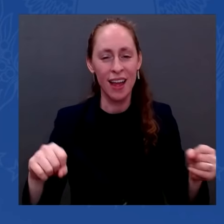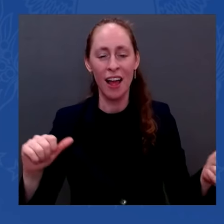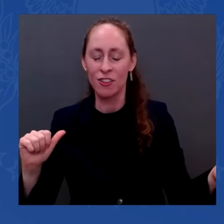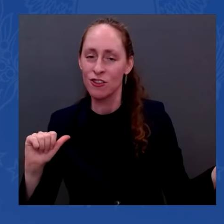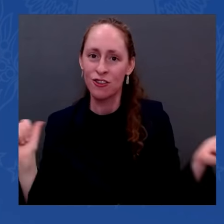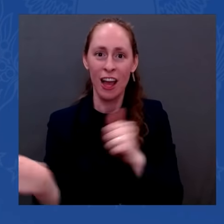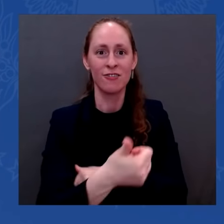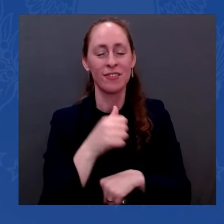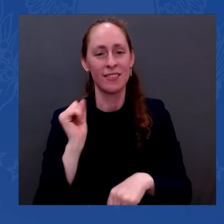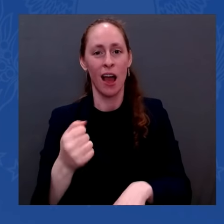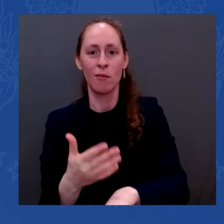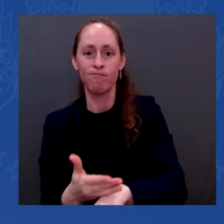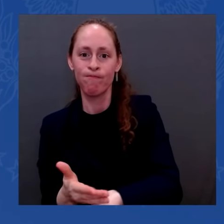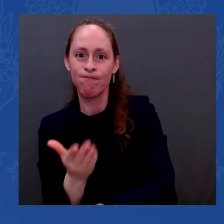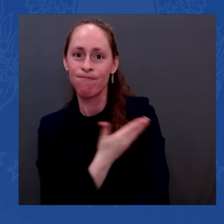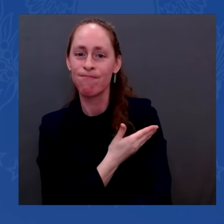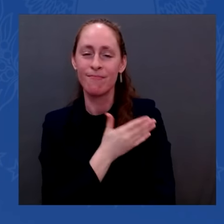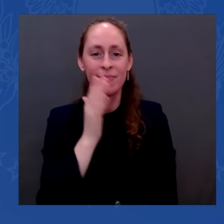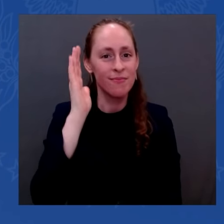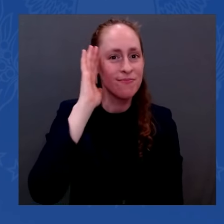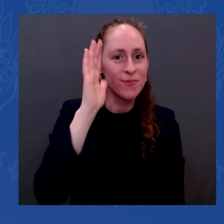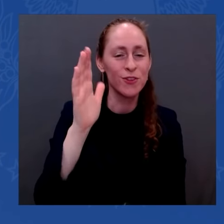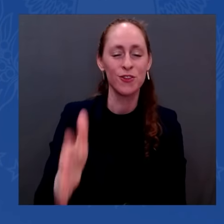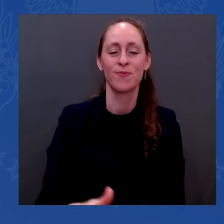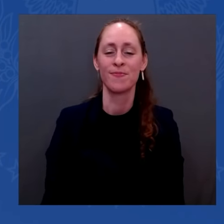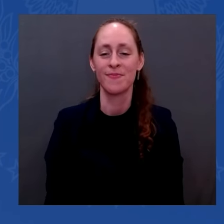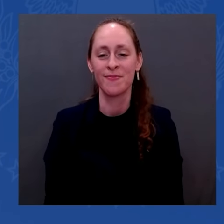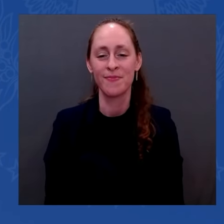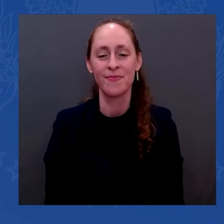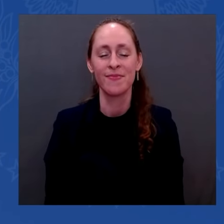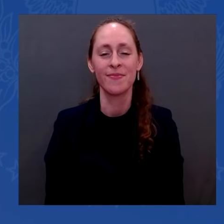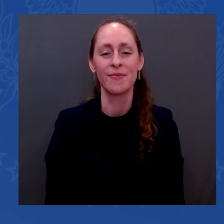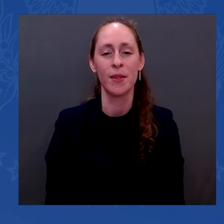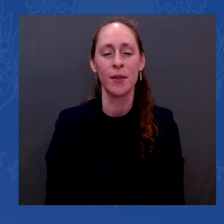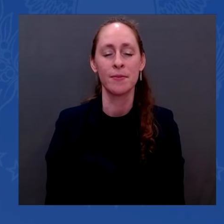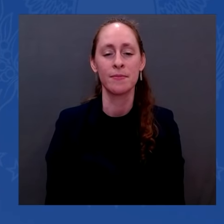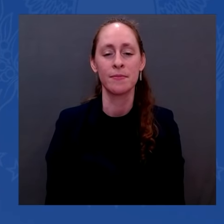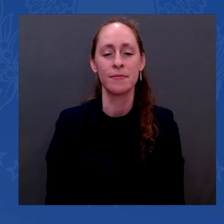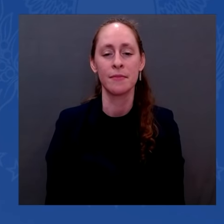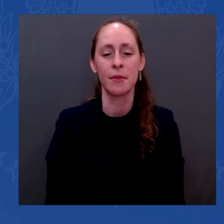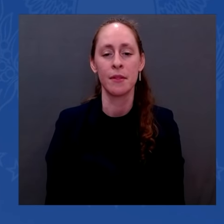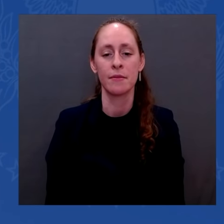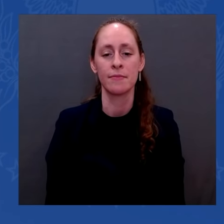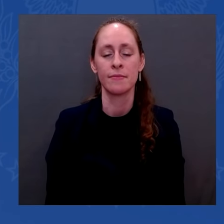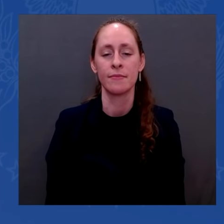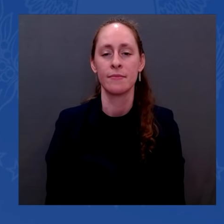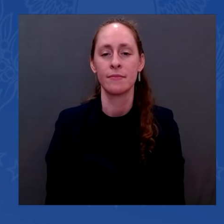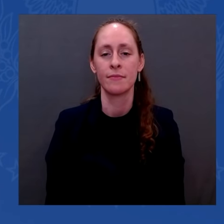talking about the combination of the economic, the --